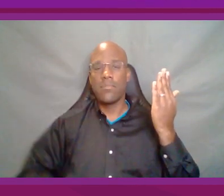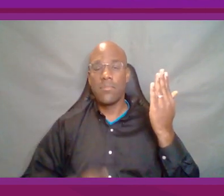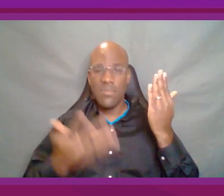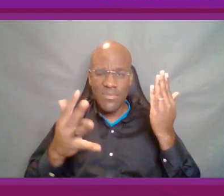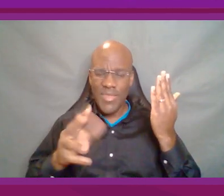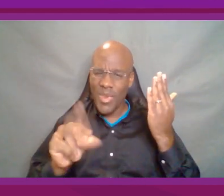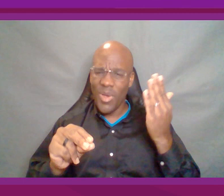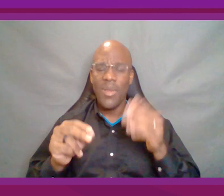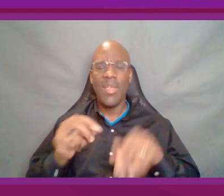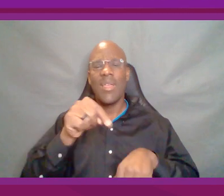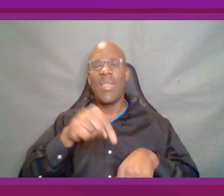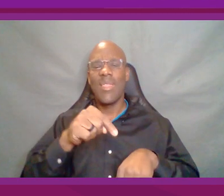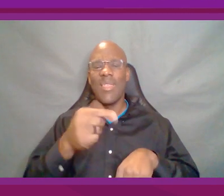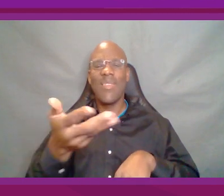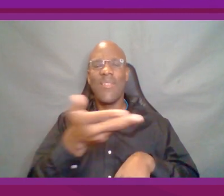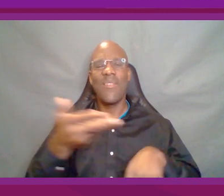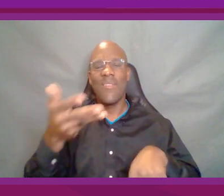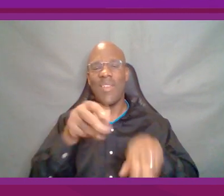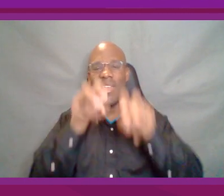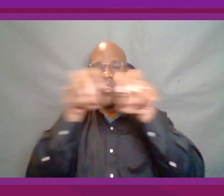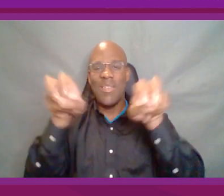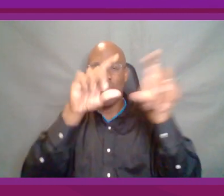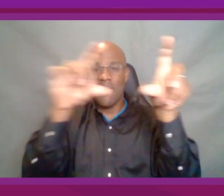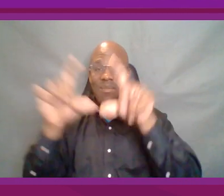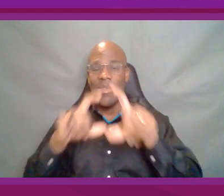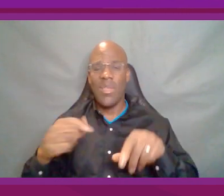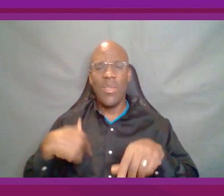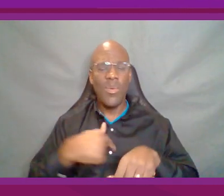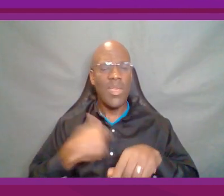how we all have so many different unique perspectives that we can all bring to the table